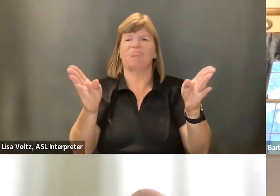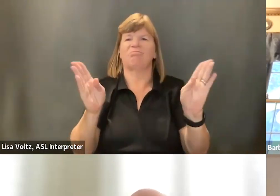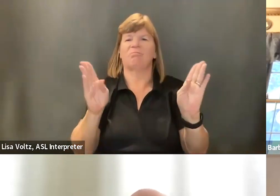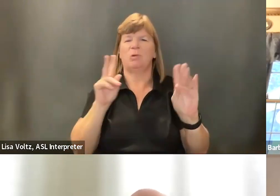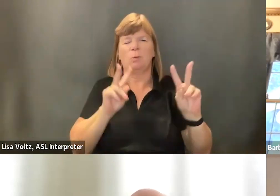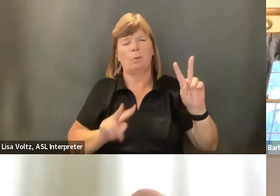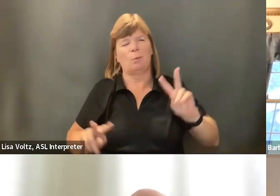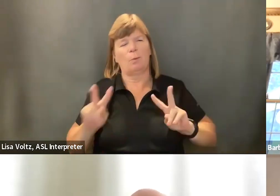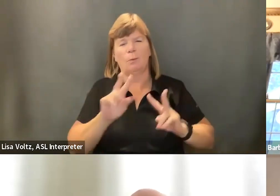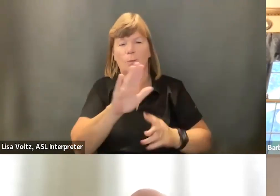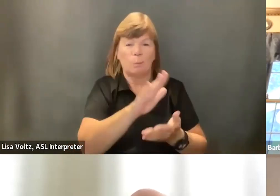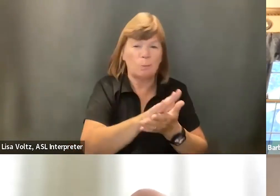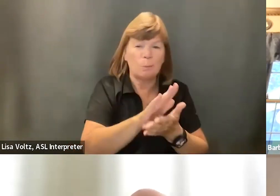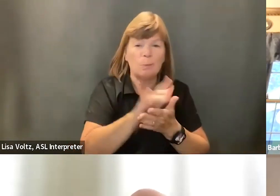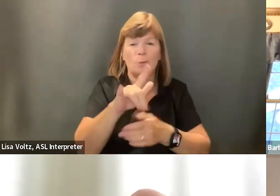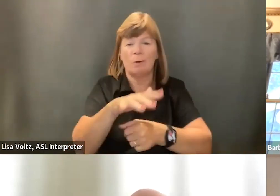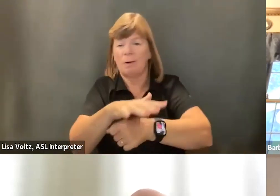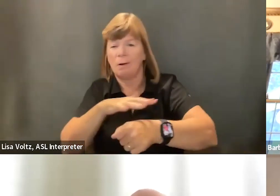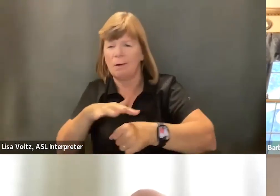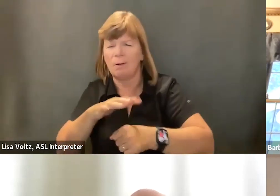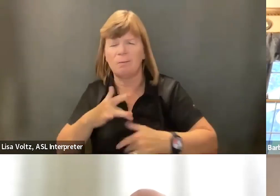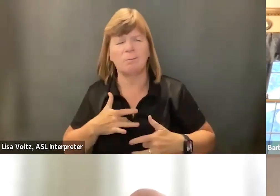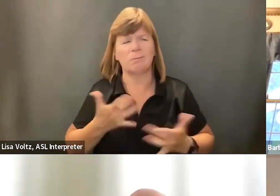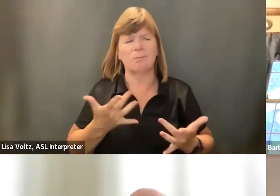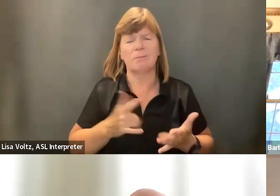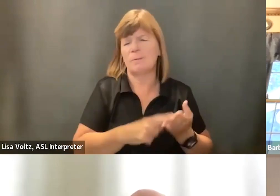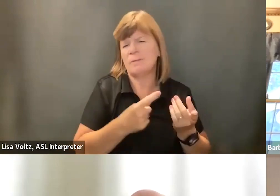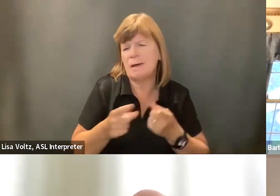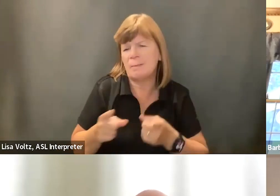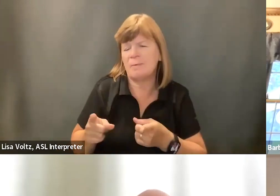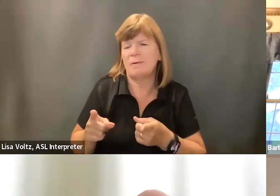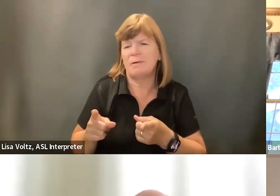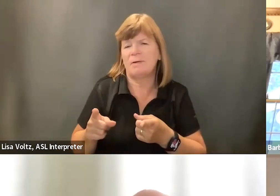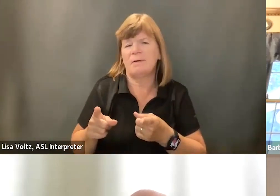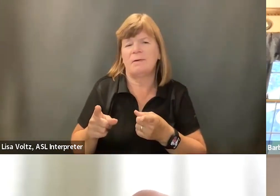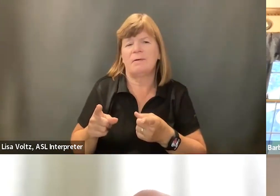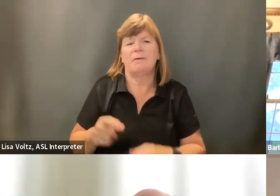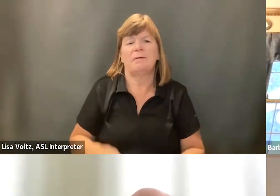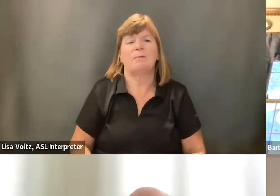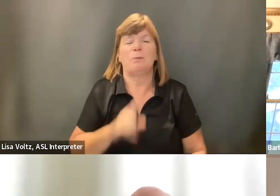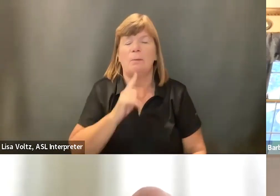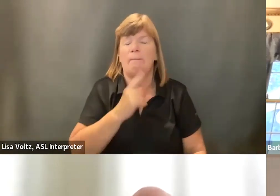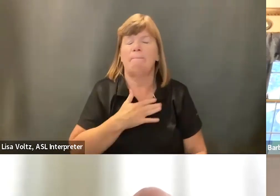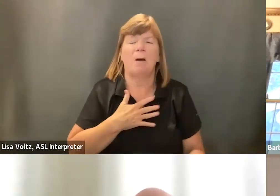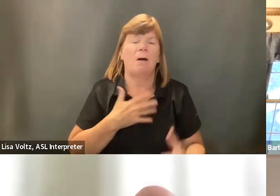district I think one of the things that I am am pleading for and and trying to